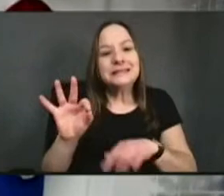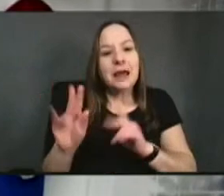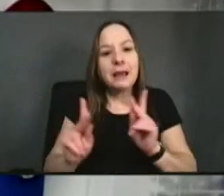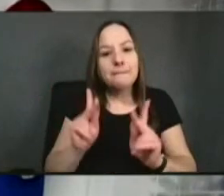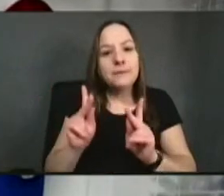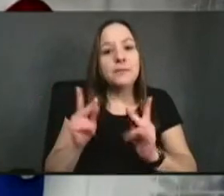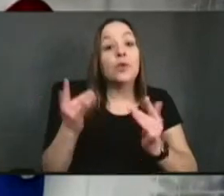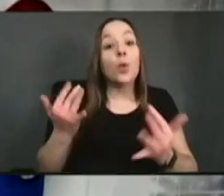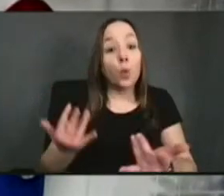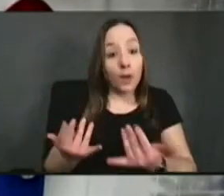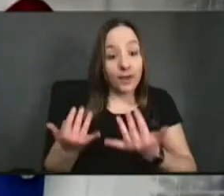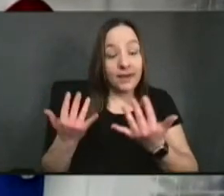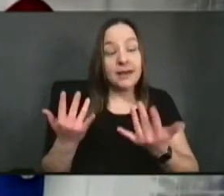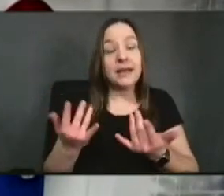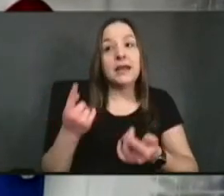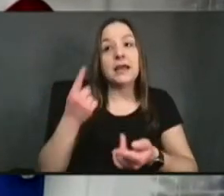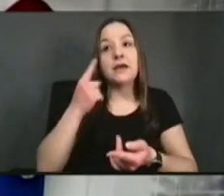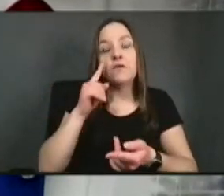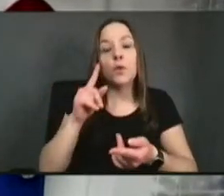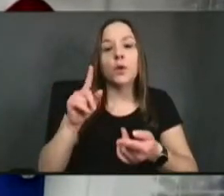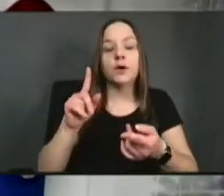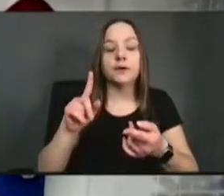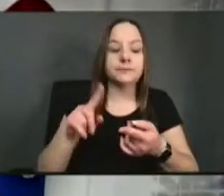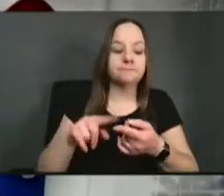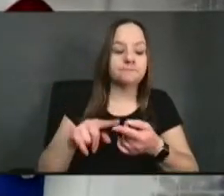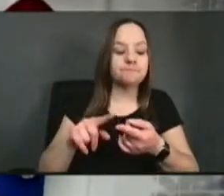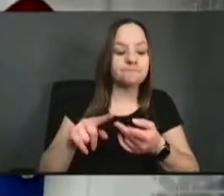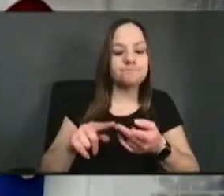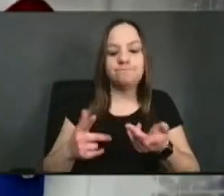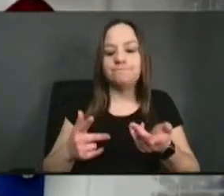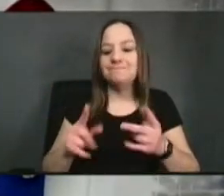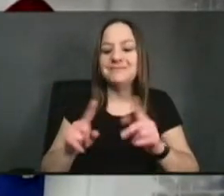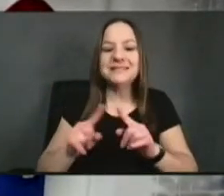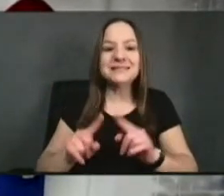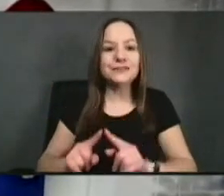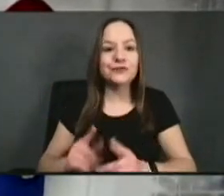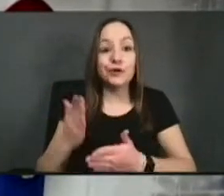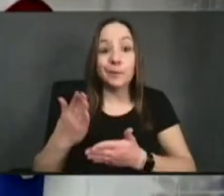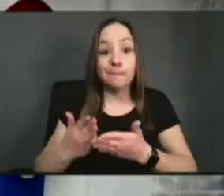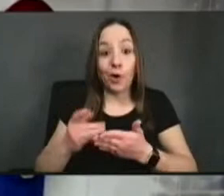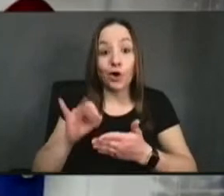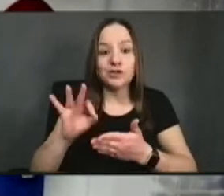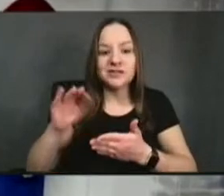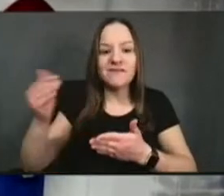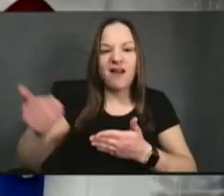about 60 P 69, people that are